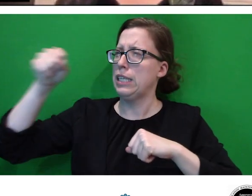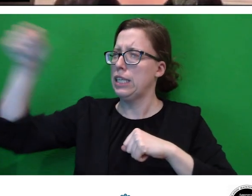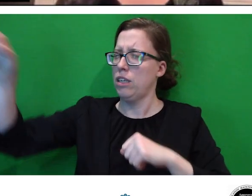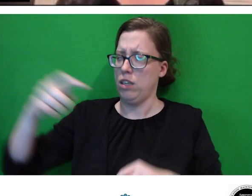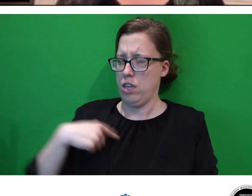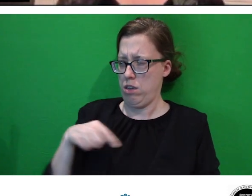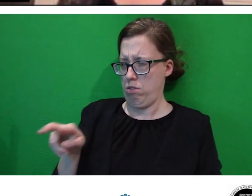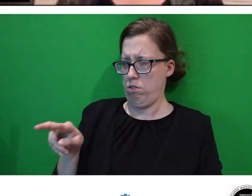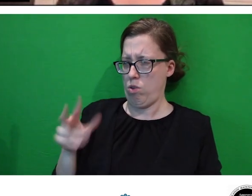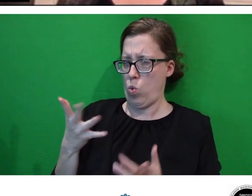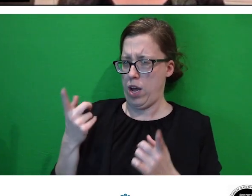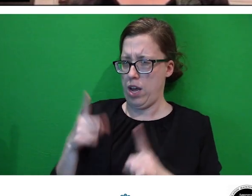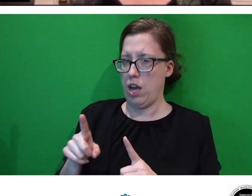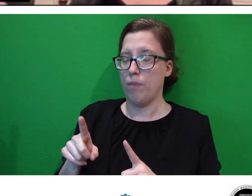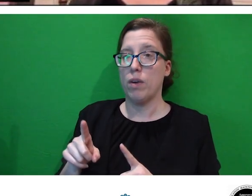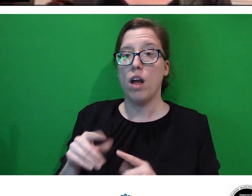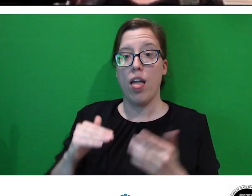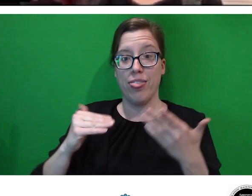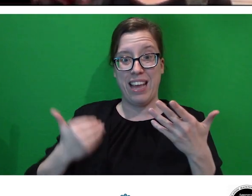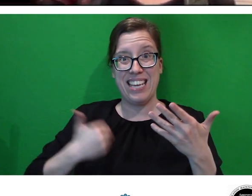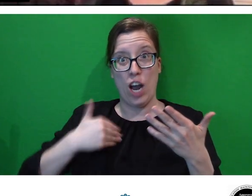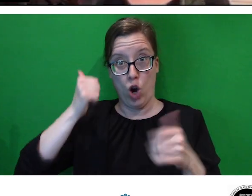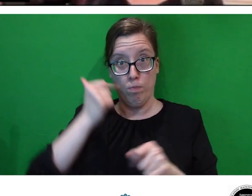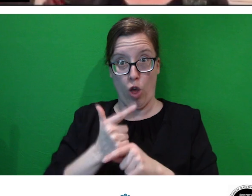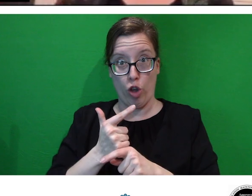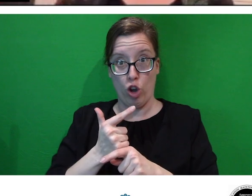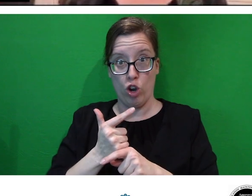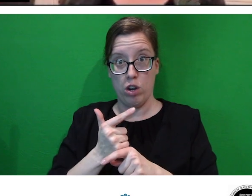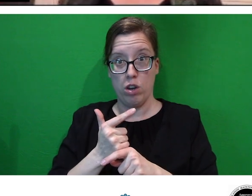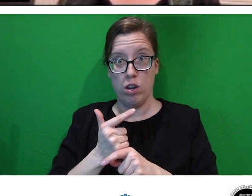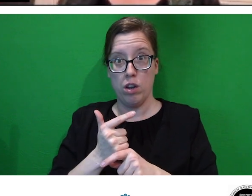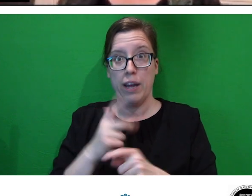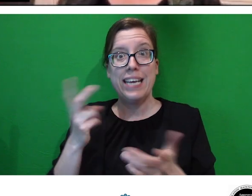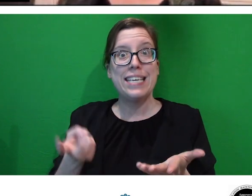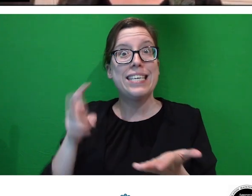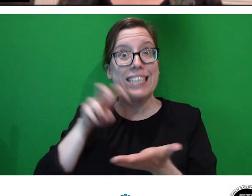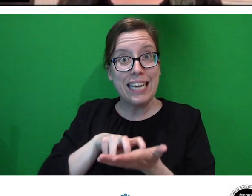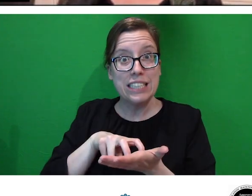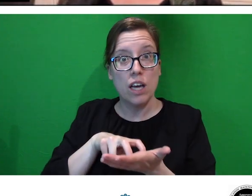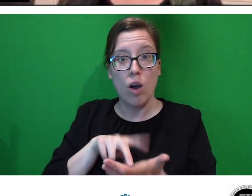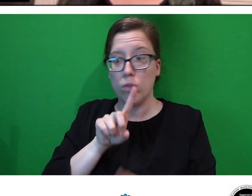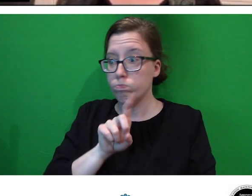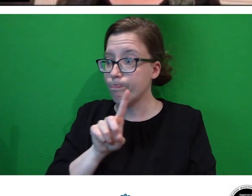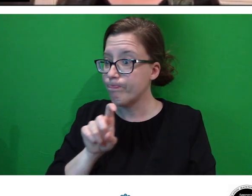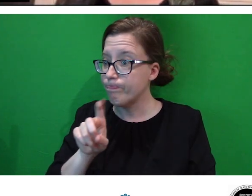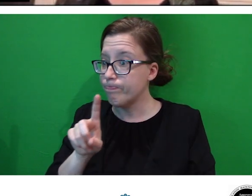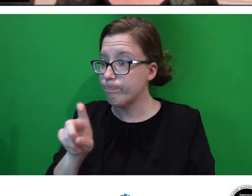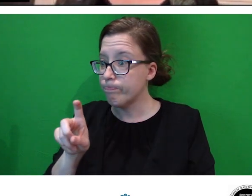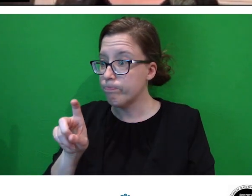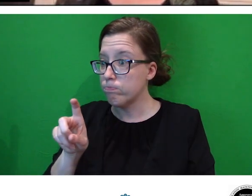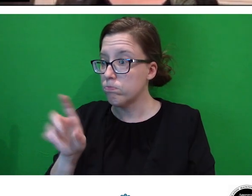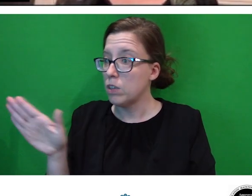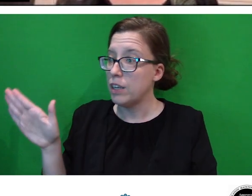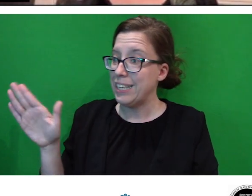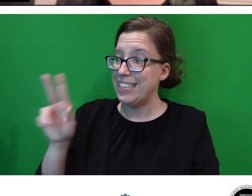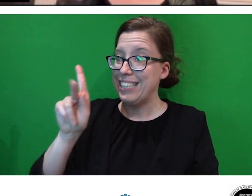agitated and started screaming and pounding out, striking at the TV. And I'm trying to think, oh goodness, what happened?